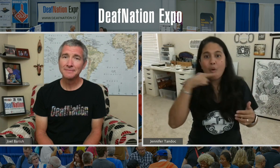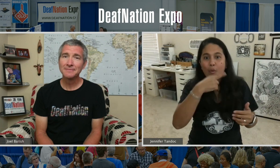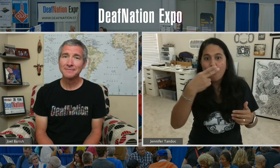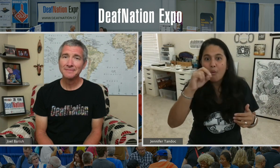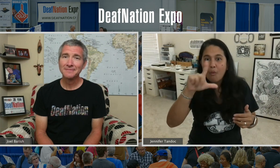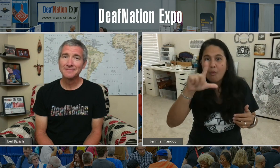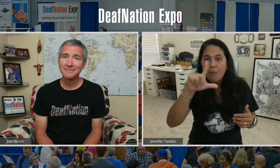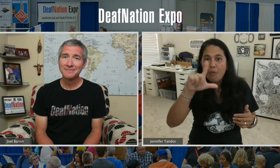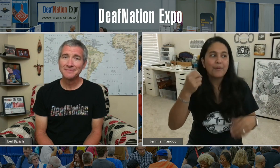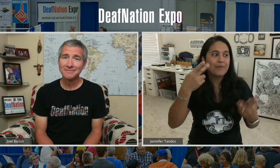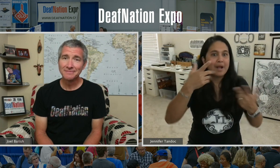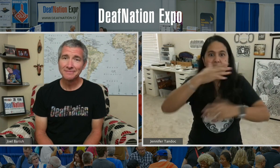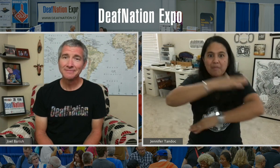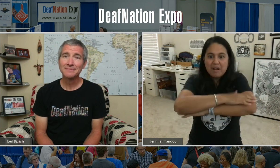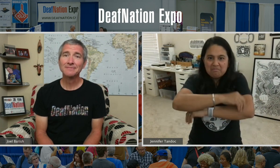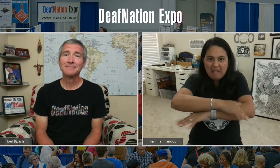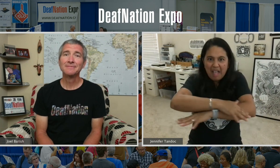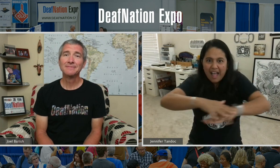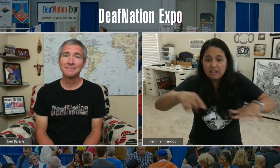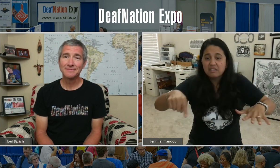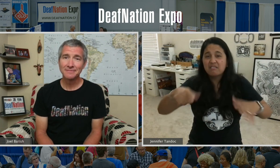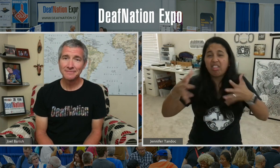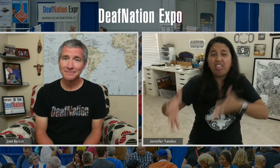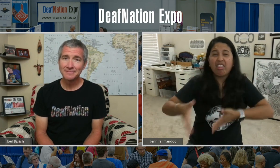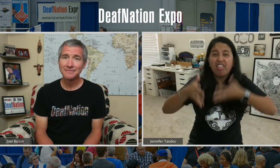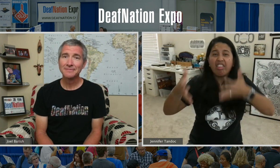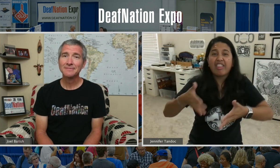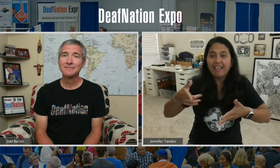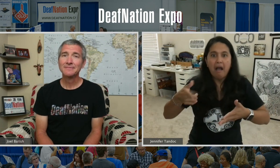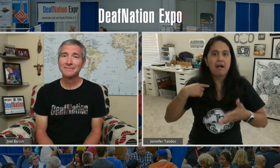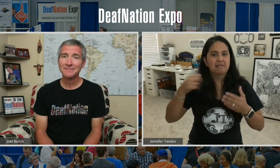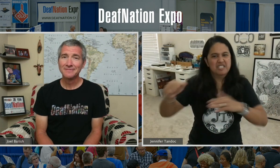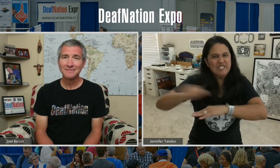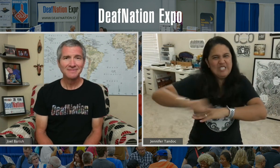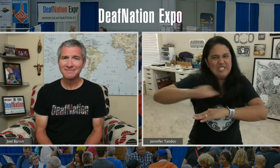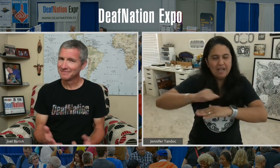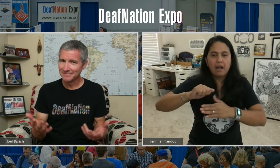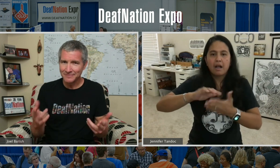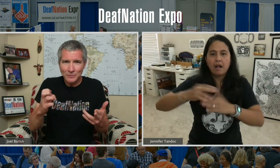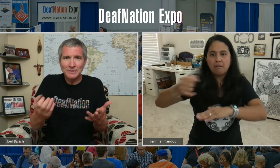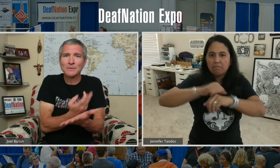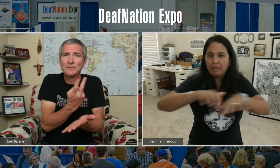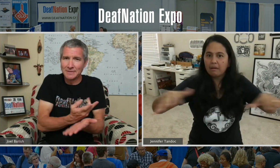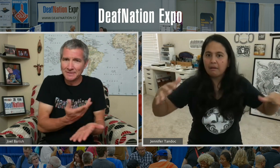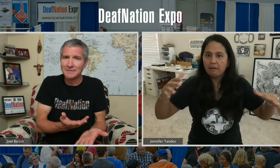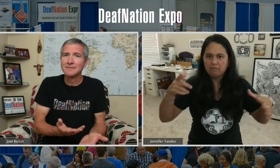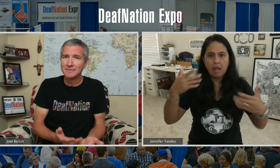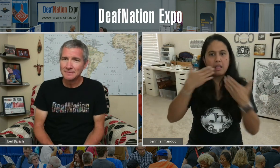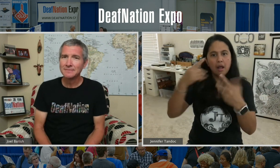Maybe I will do cornhole or other unused furniture.